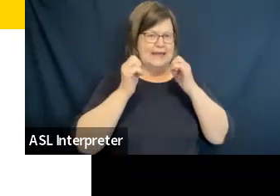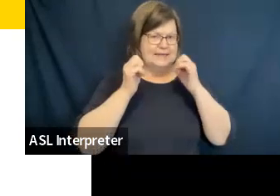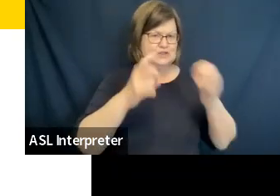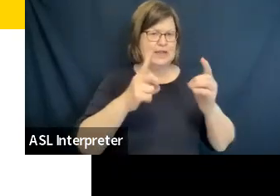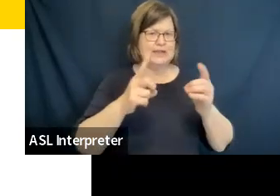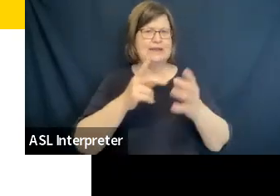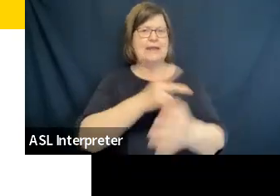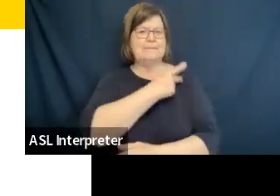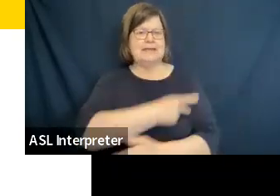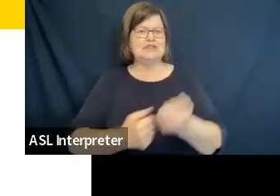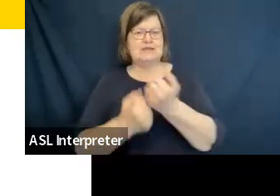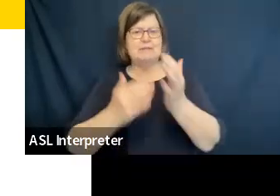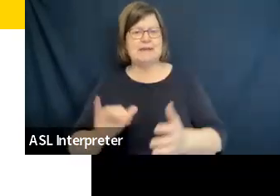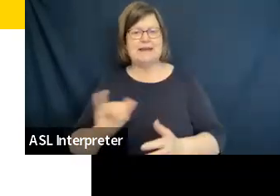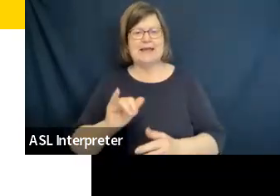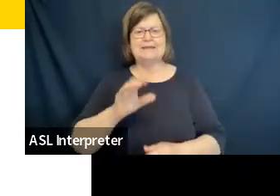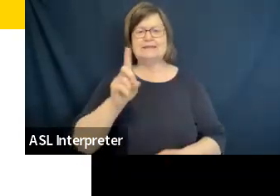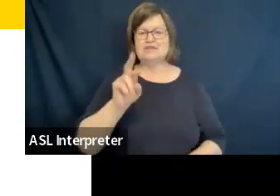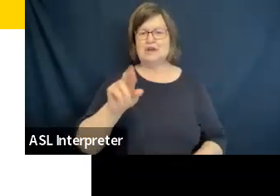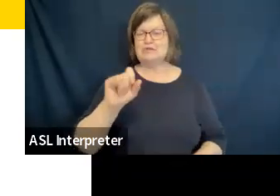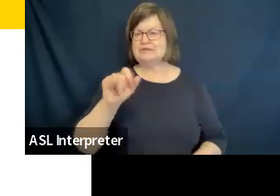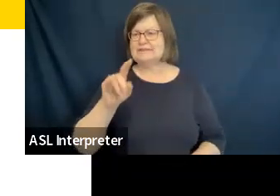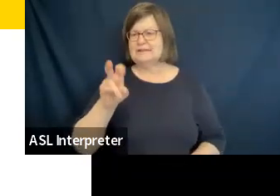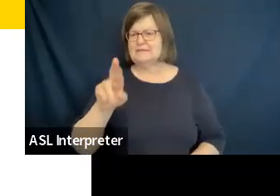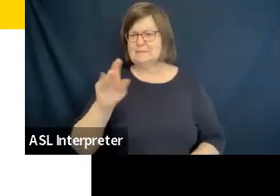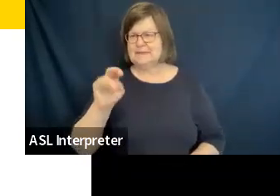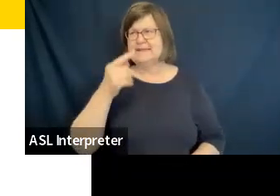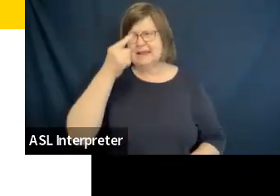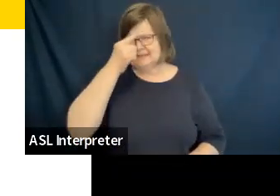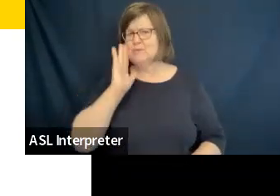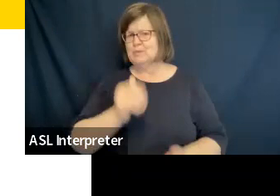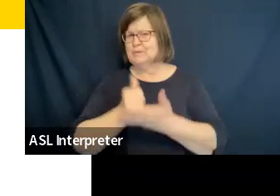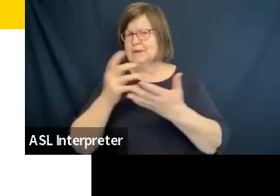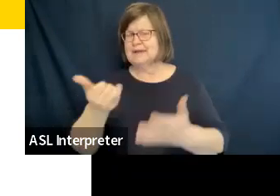but as Dr. Silverman said, I think that would be helpful. I think anyone that is touching